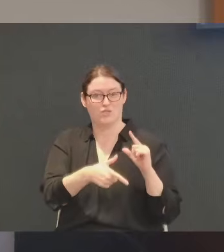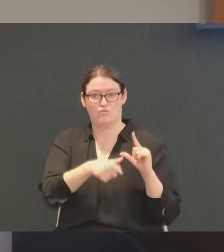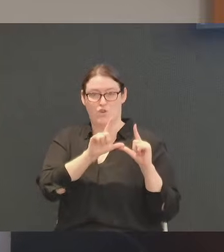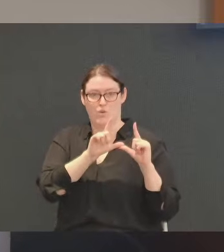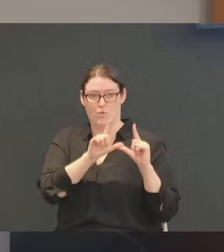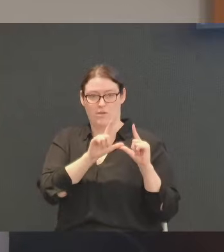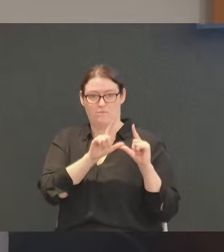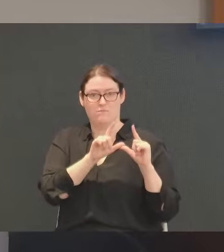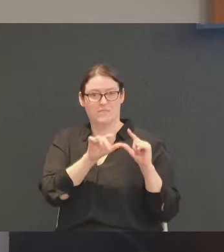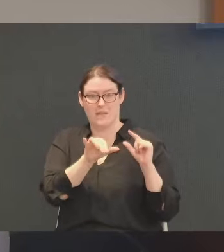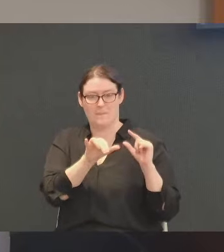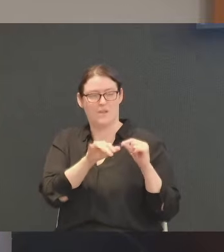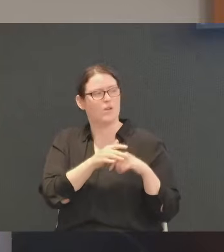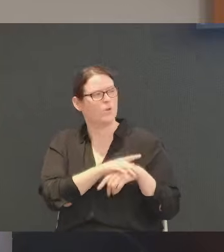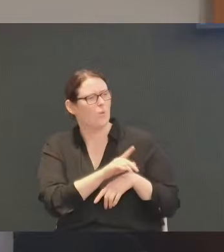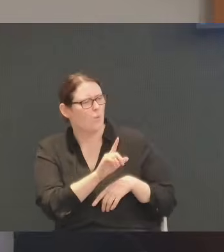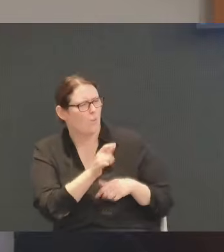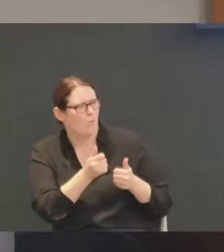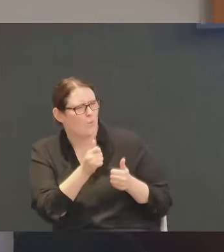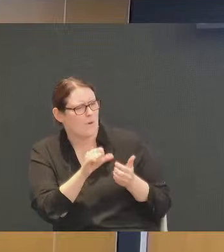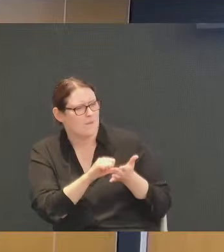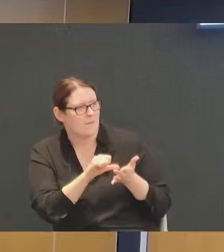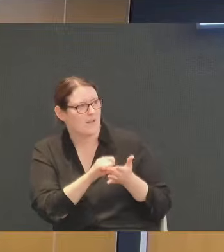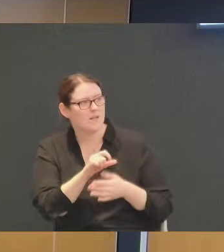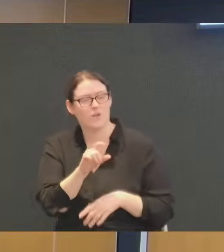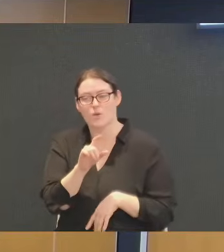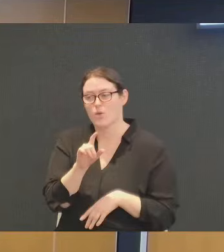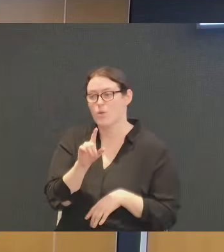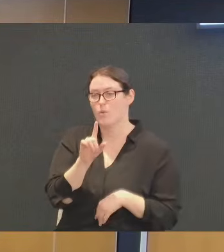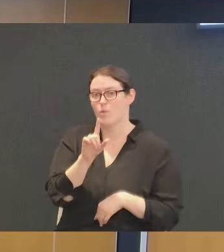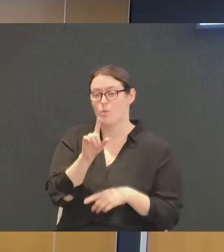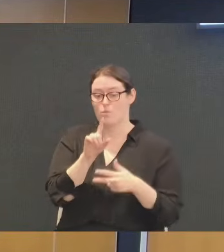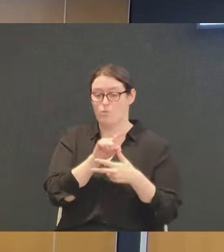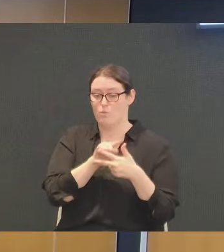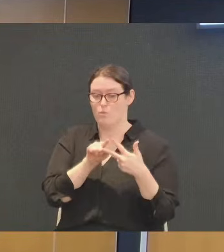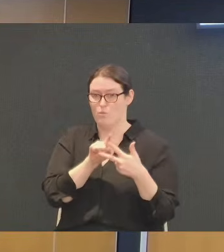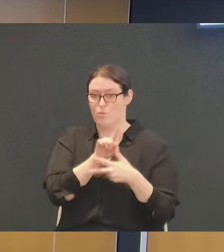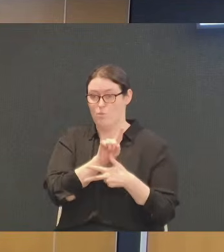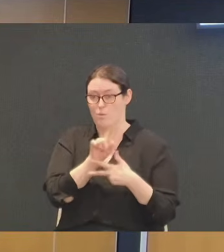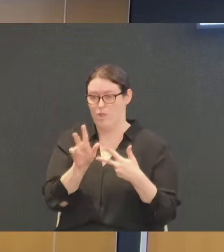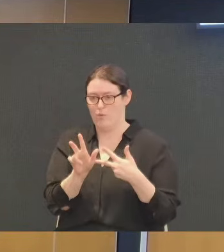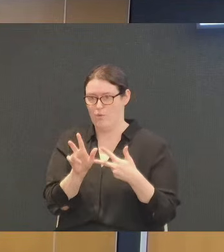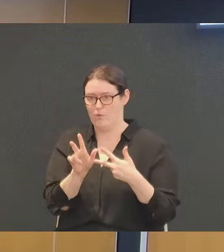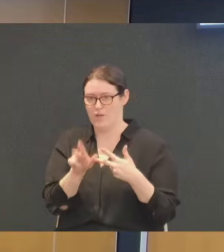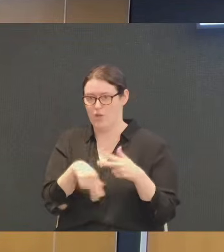where are you on our agenda? I'm on I'm on items 1 through three, regular agenda. Um, as well as